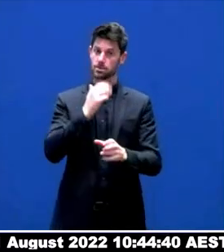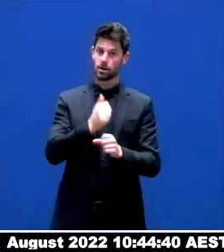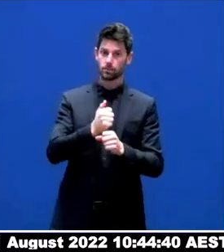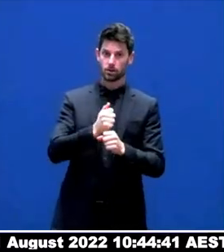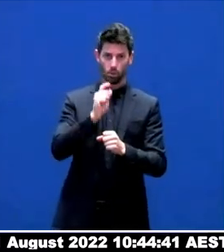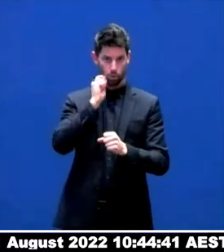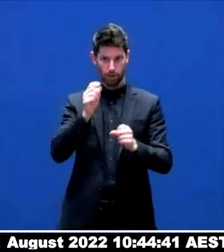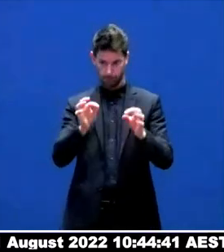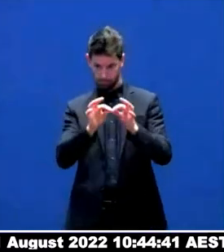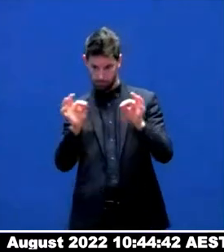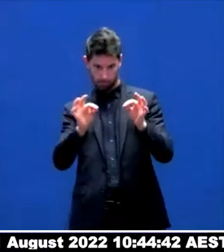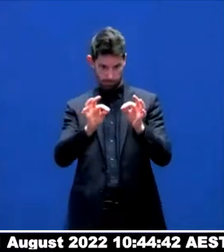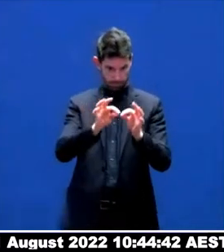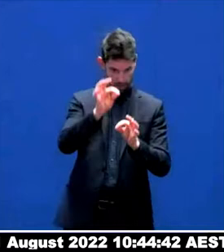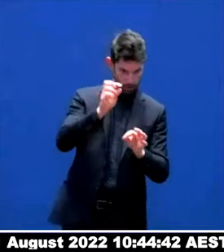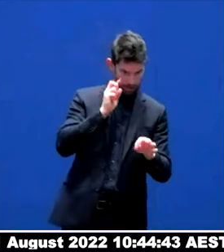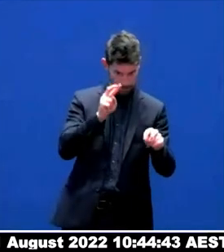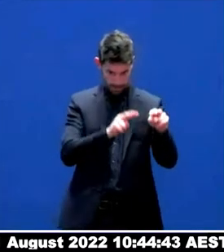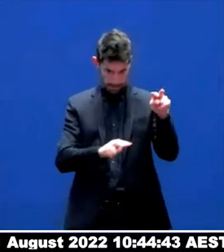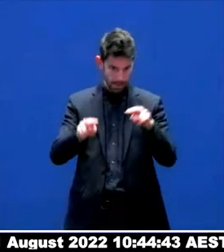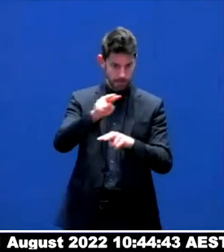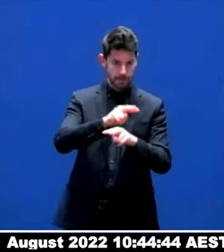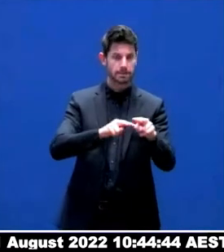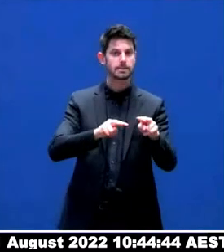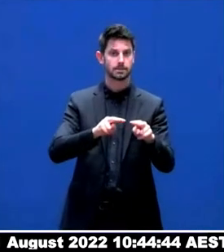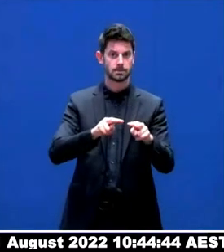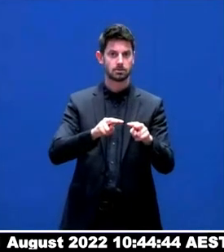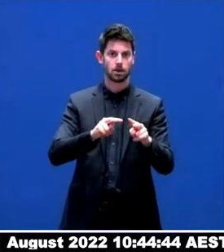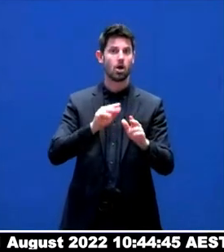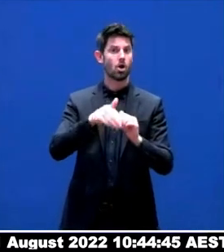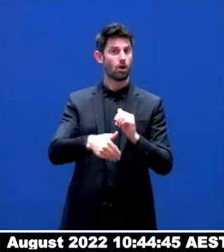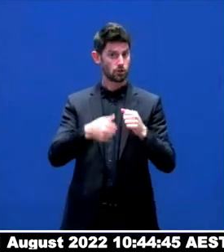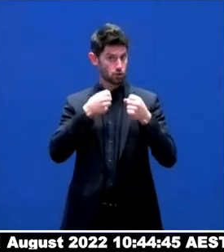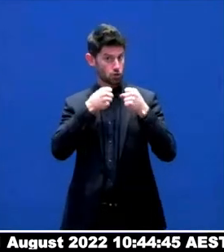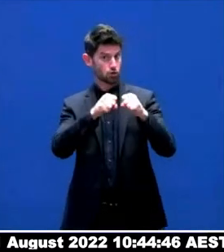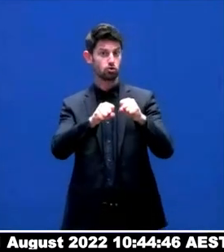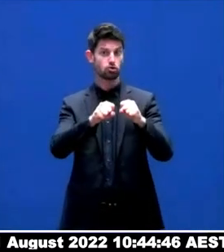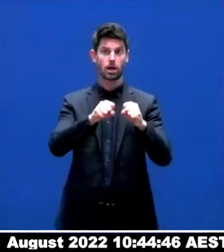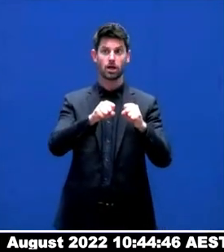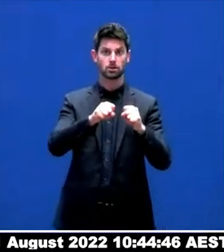Commonwealth will take in relation to examining how the Strategy will work?